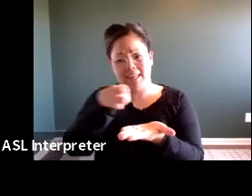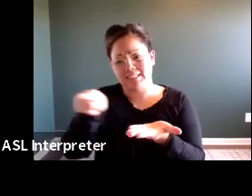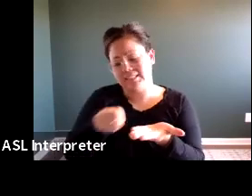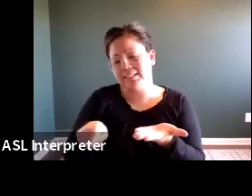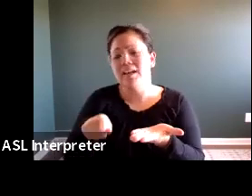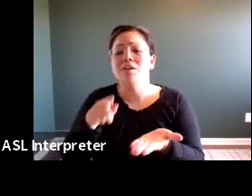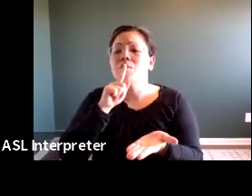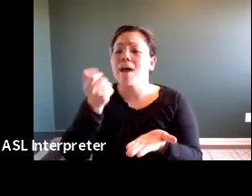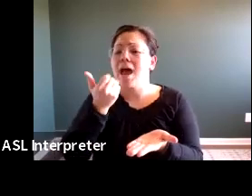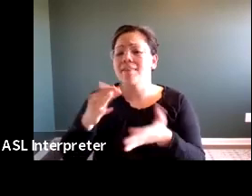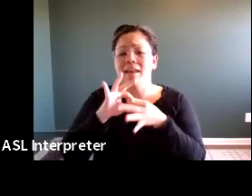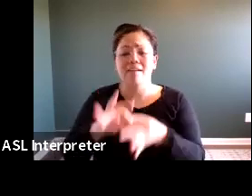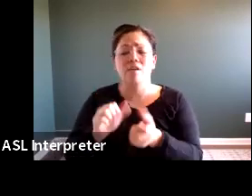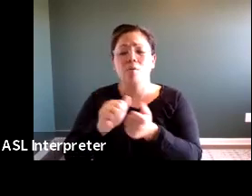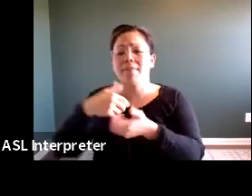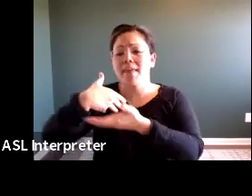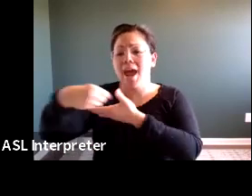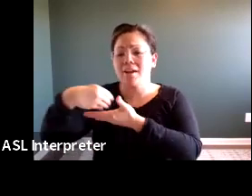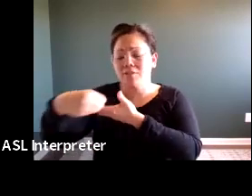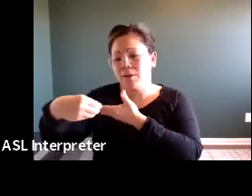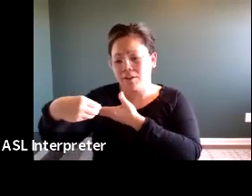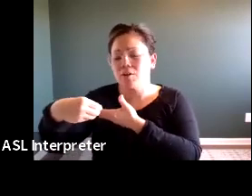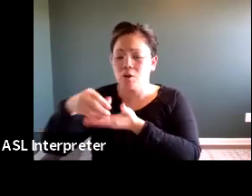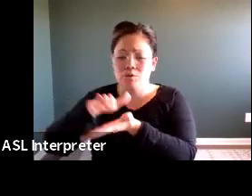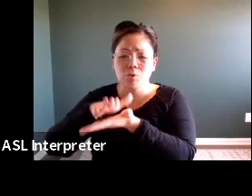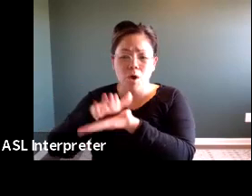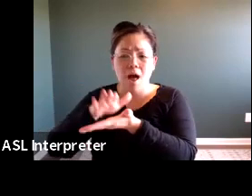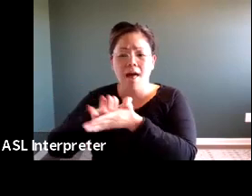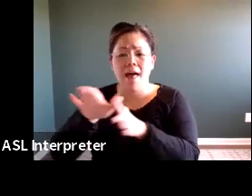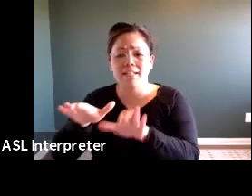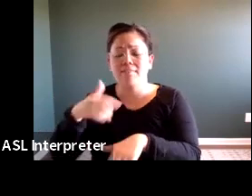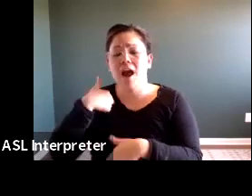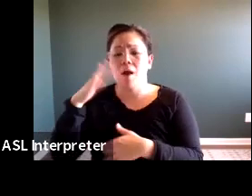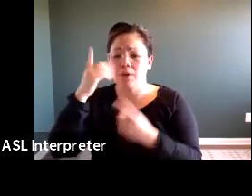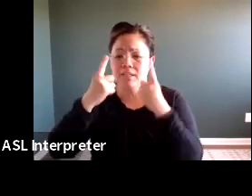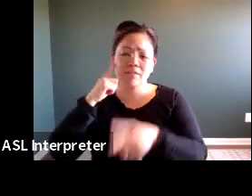here in the orange and red recommendations I would consider for yourself as well,